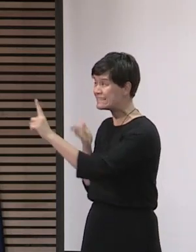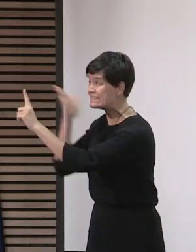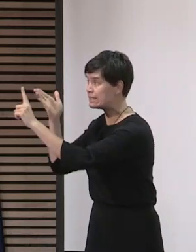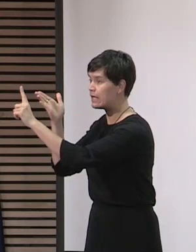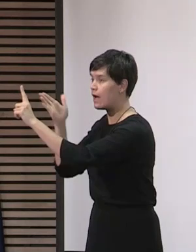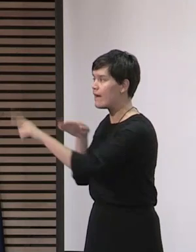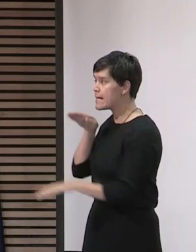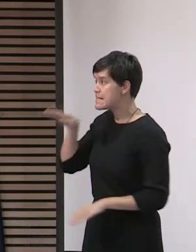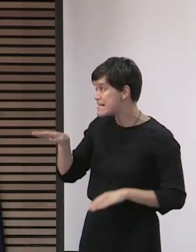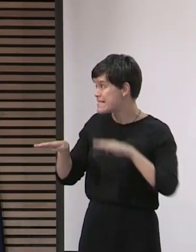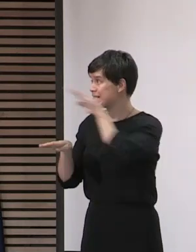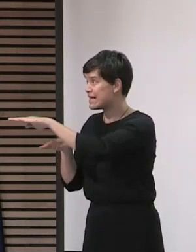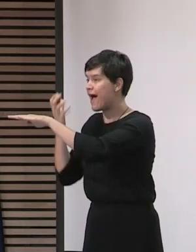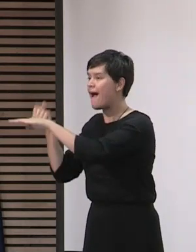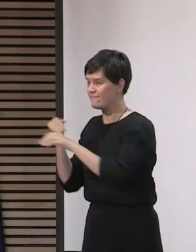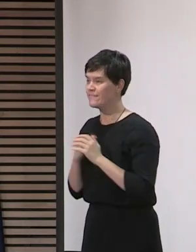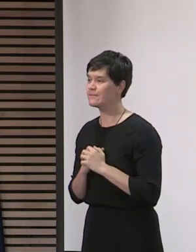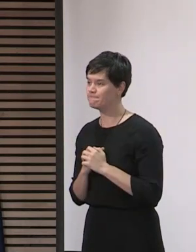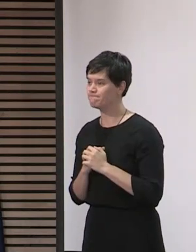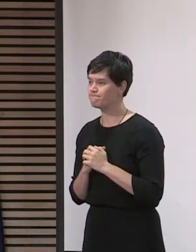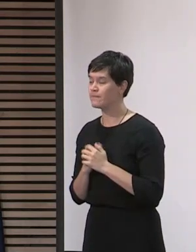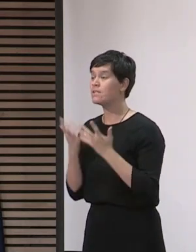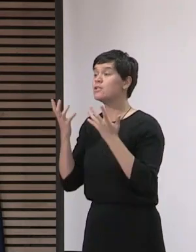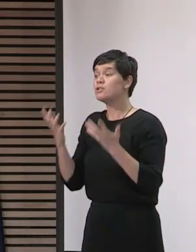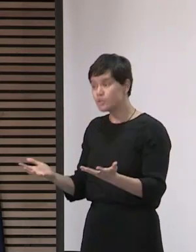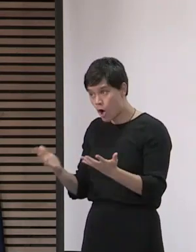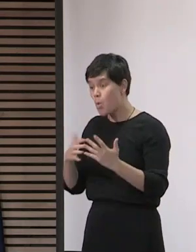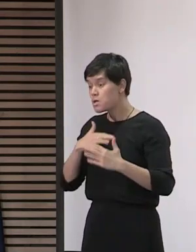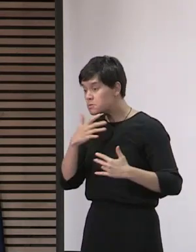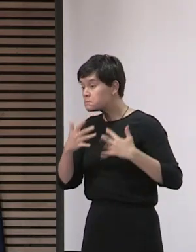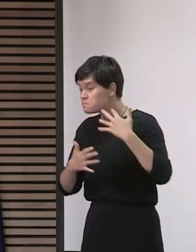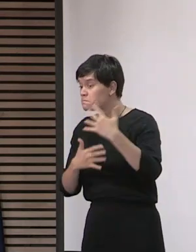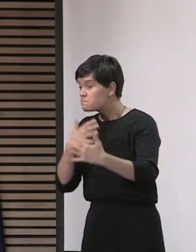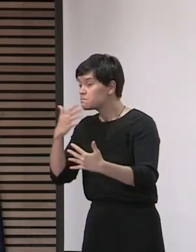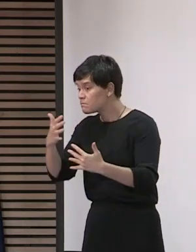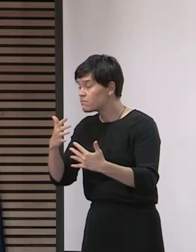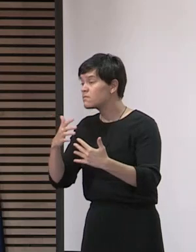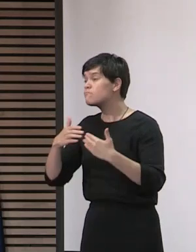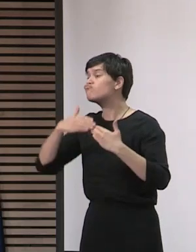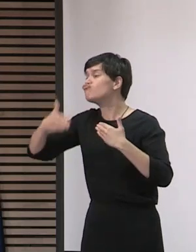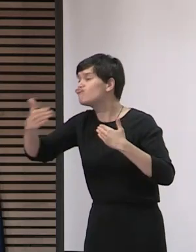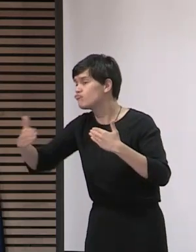virus. It is the government's view that we should also move